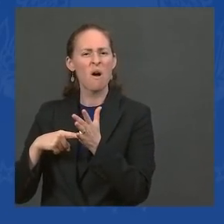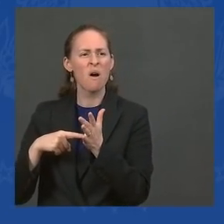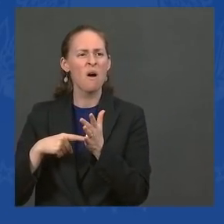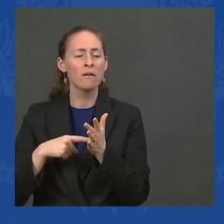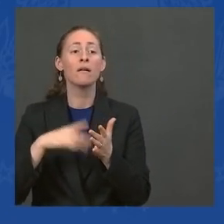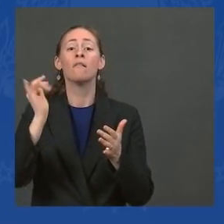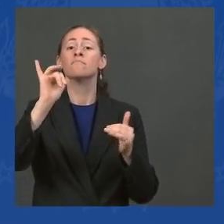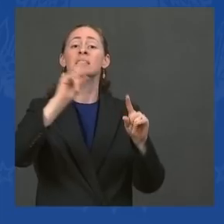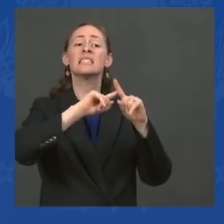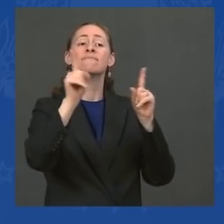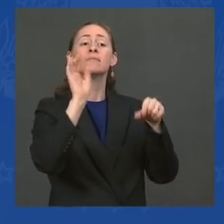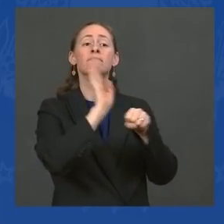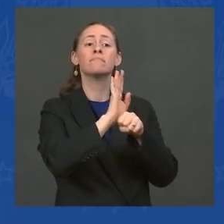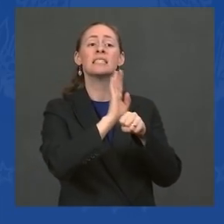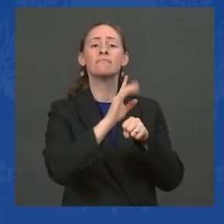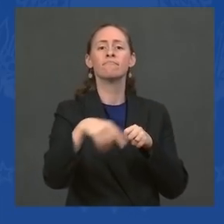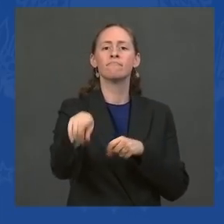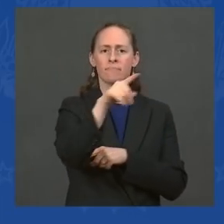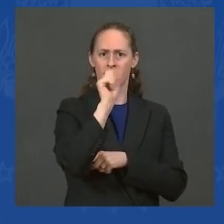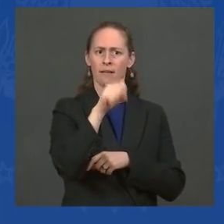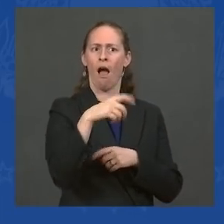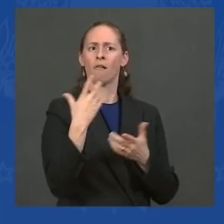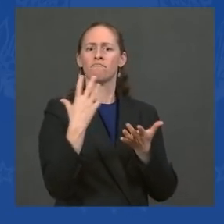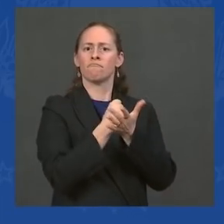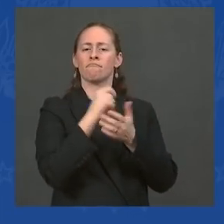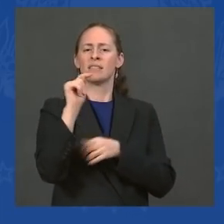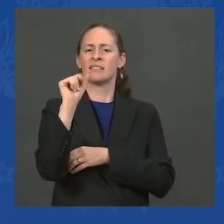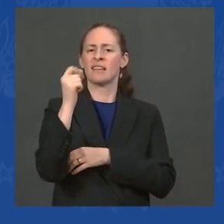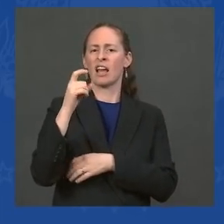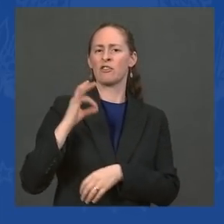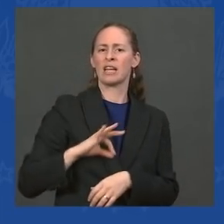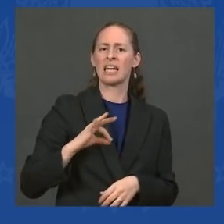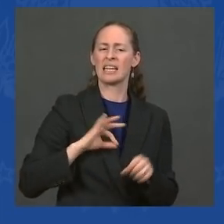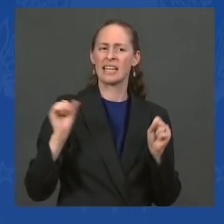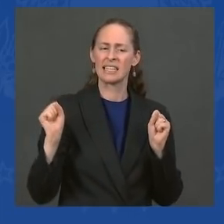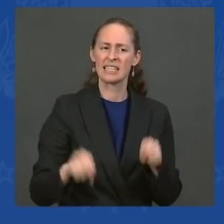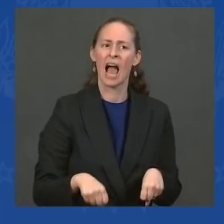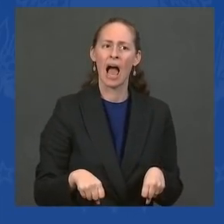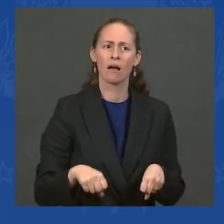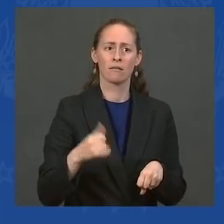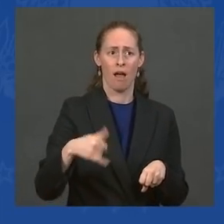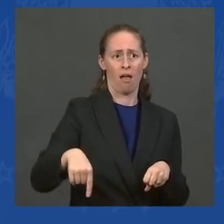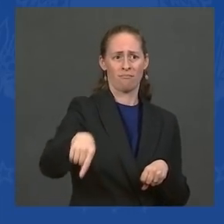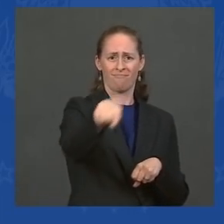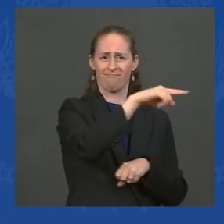Look, you, in the legislature, were way ahead of the curve. You decided that for people working in the legislature,